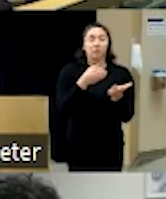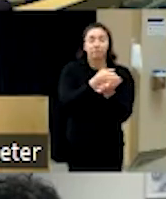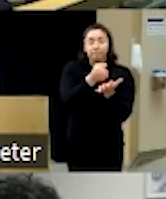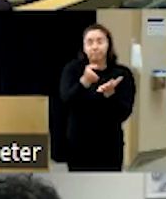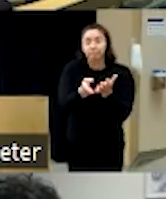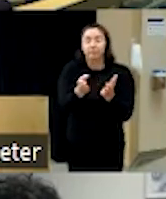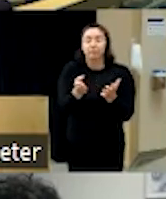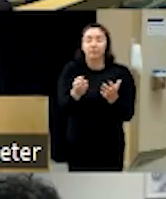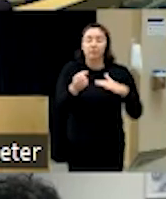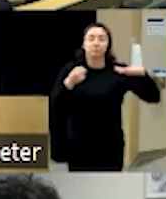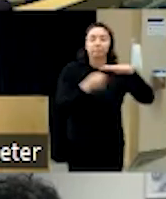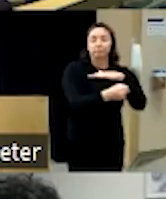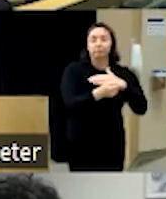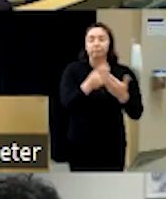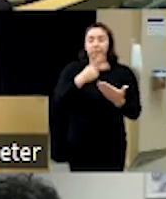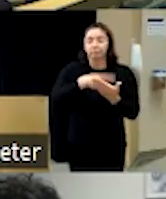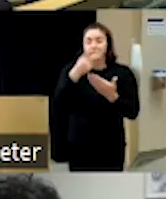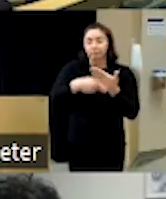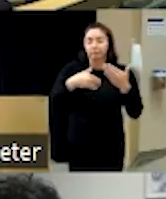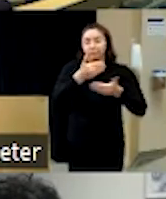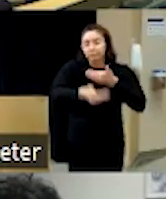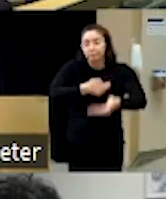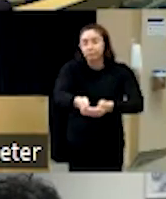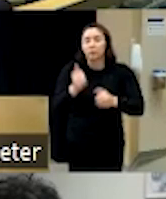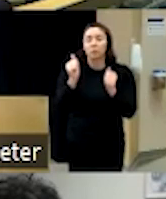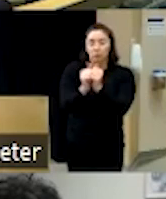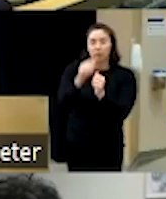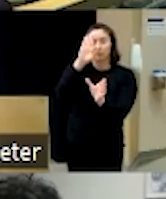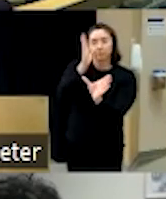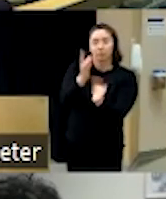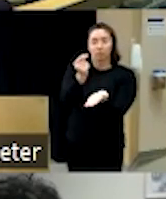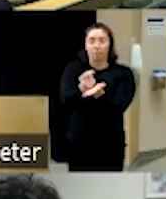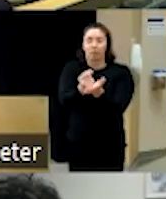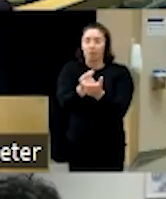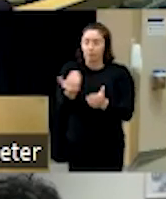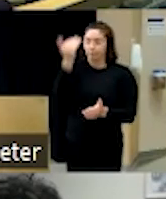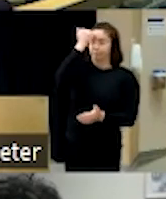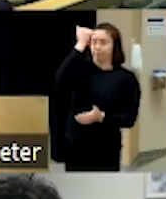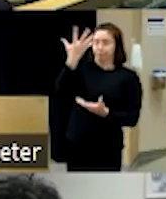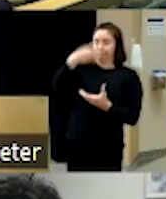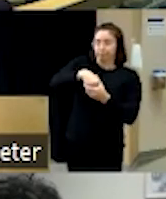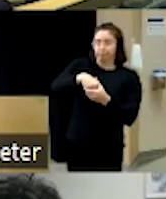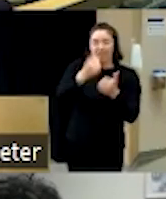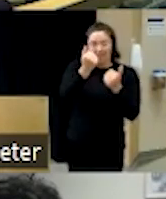procedure with psychotherapeutic competence so at first everybody looks at the patient and gives